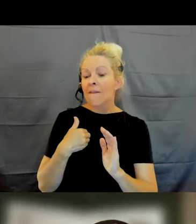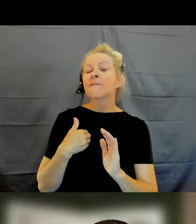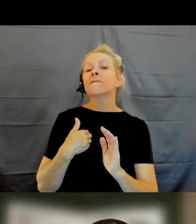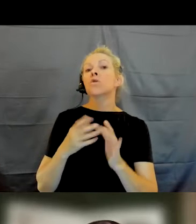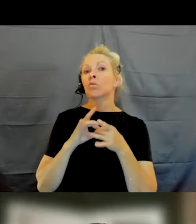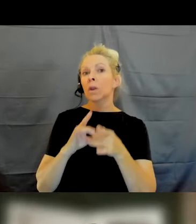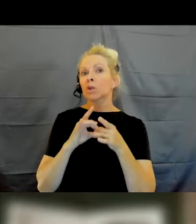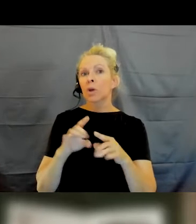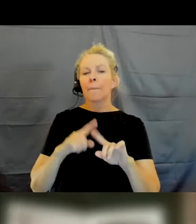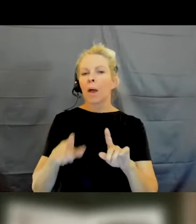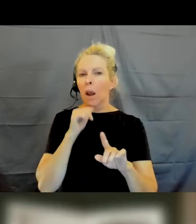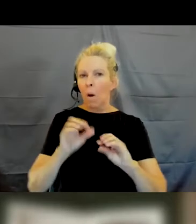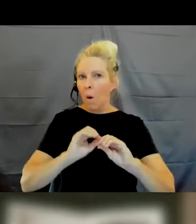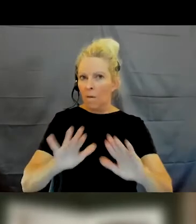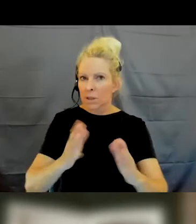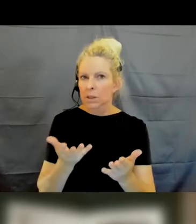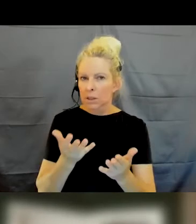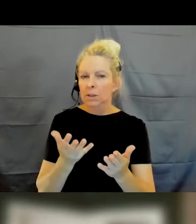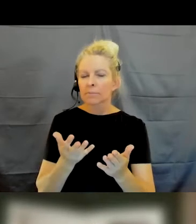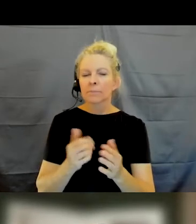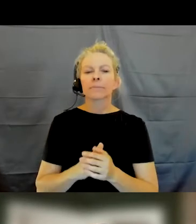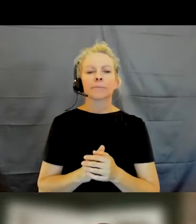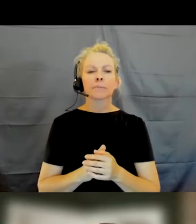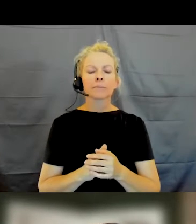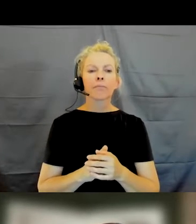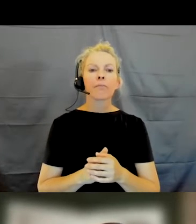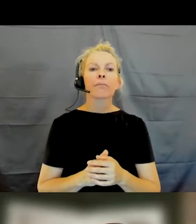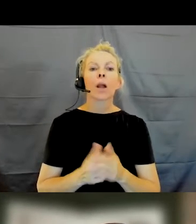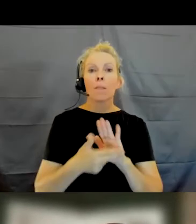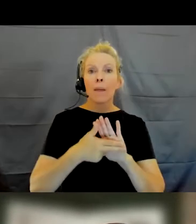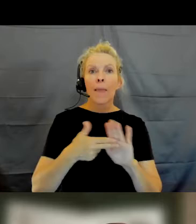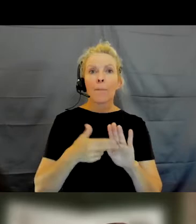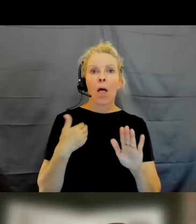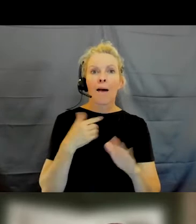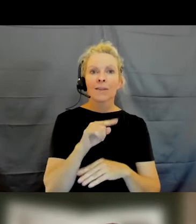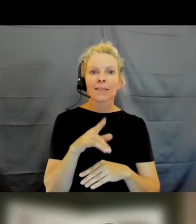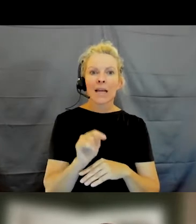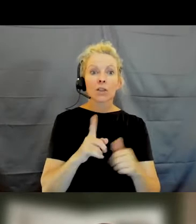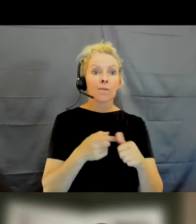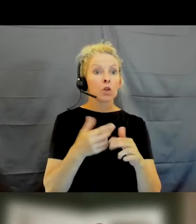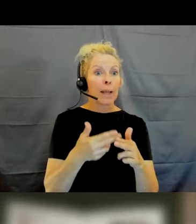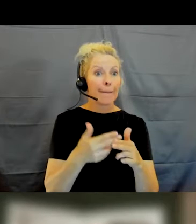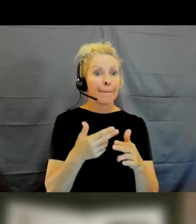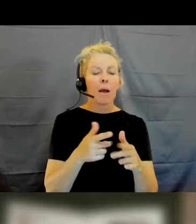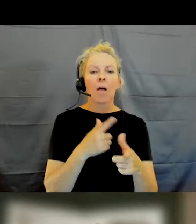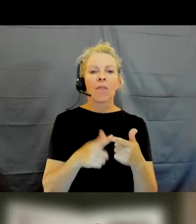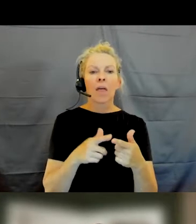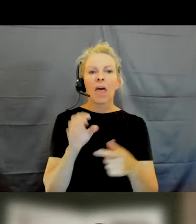semantic element of label, has the text of first name inside of it, and the end tag for the label